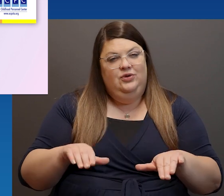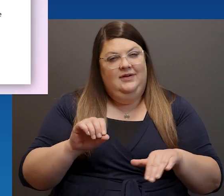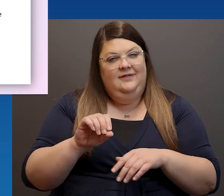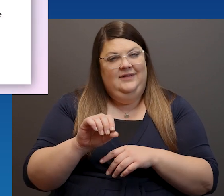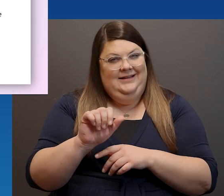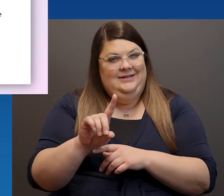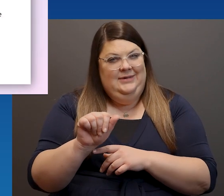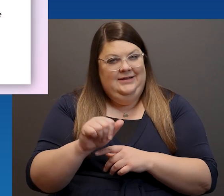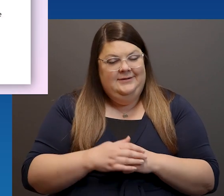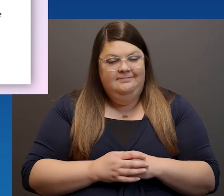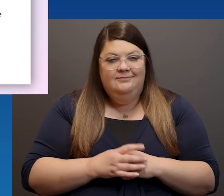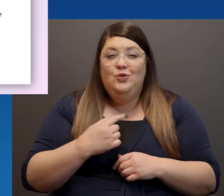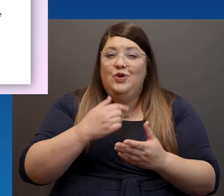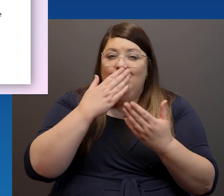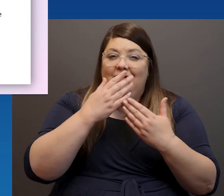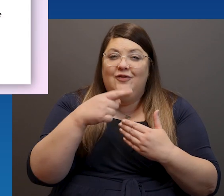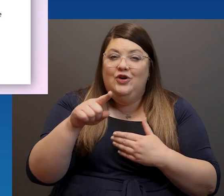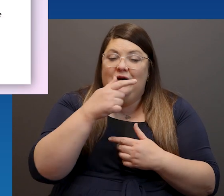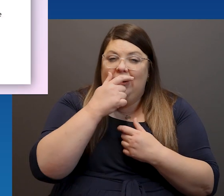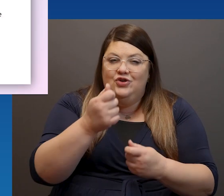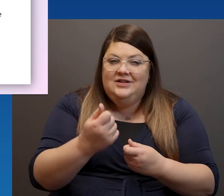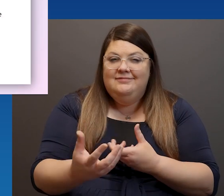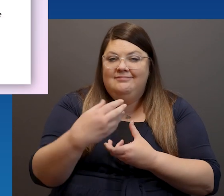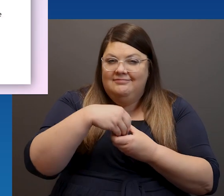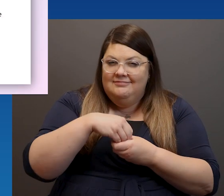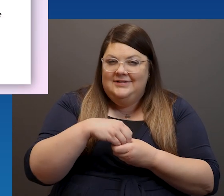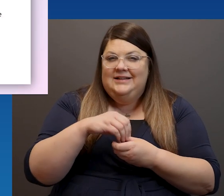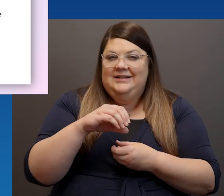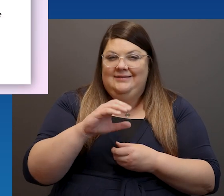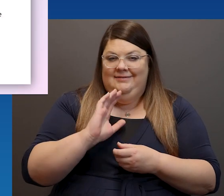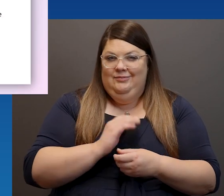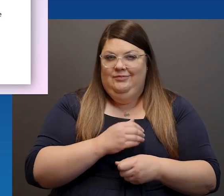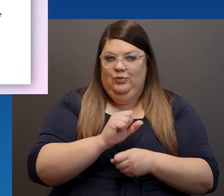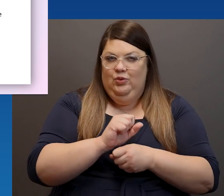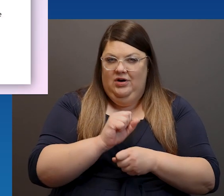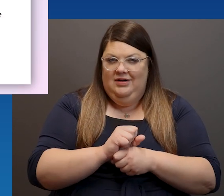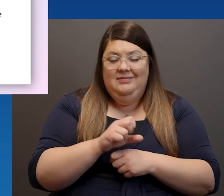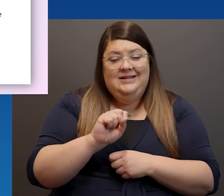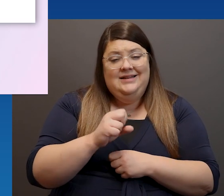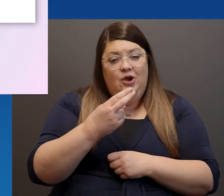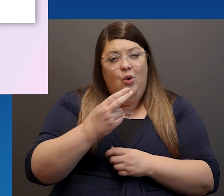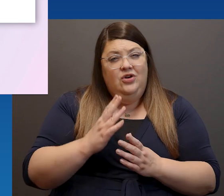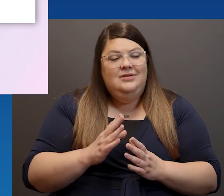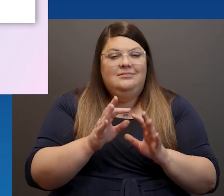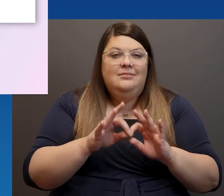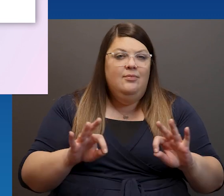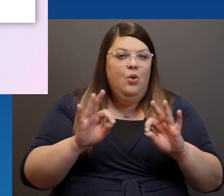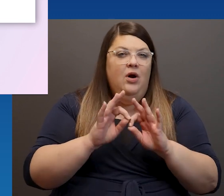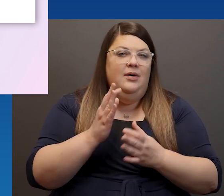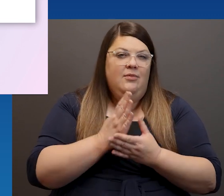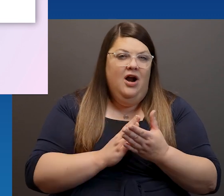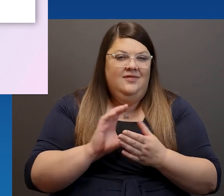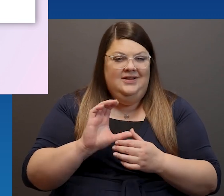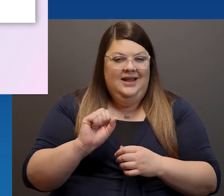We are grateful for your interest in the CSPD work. Stakeholders are an important part of the CSPD process.